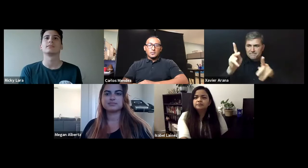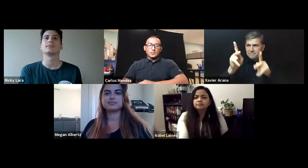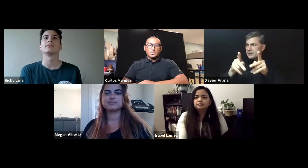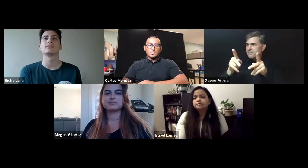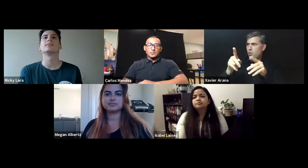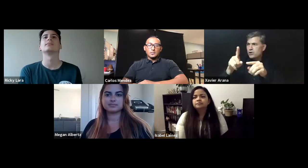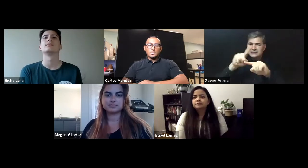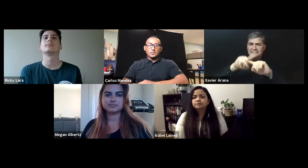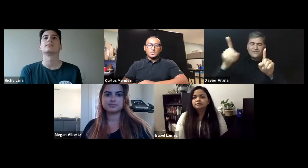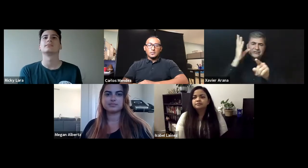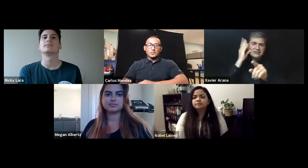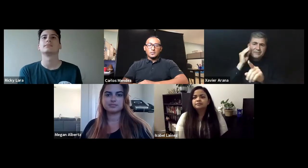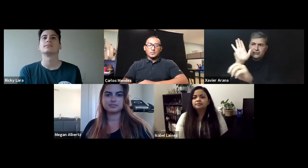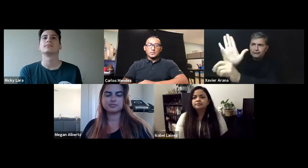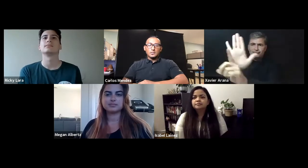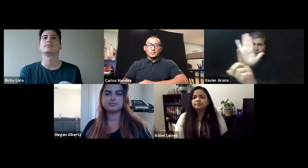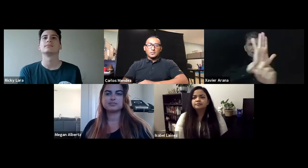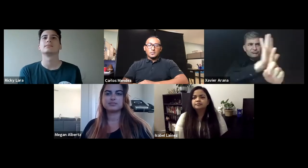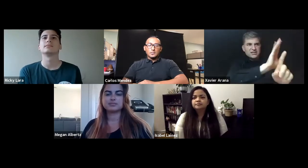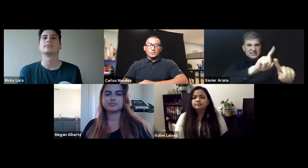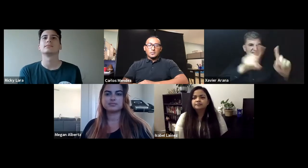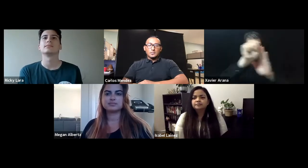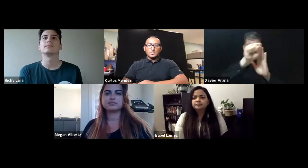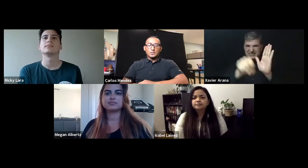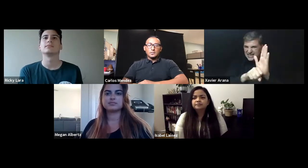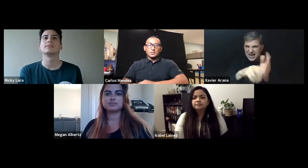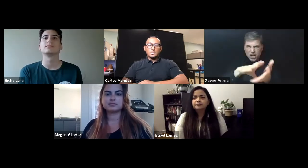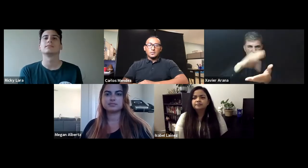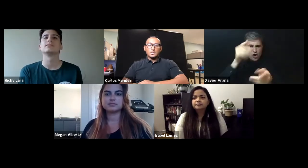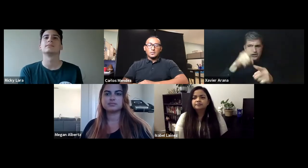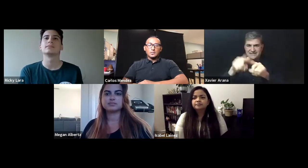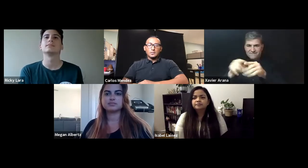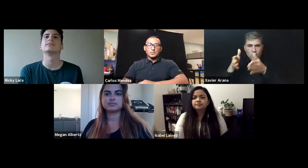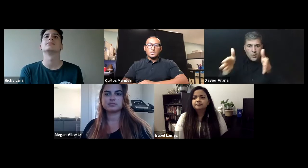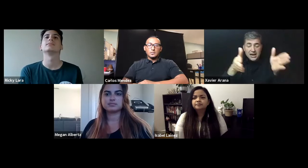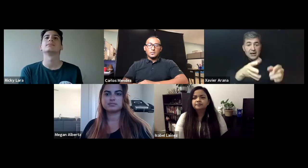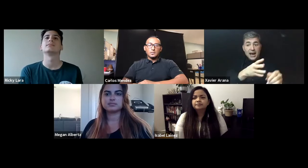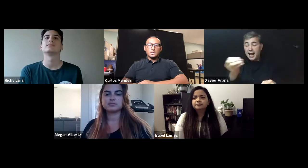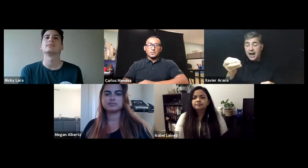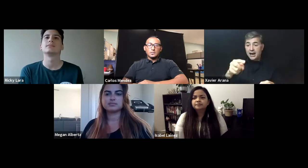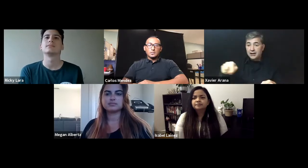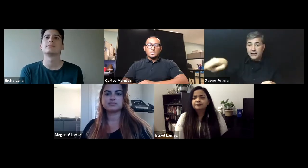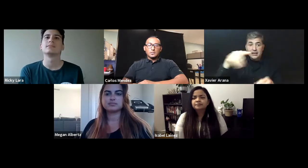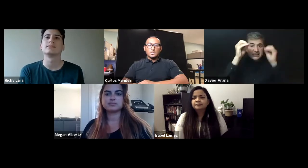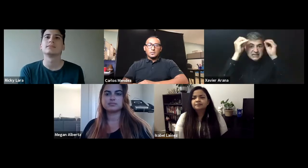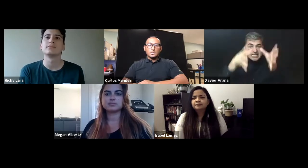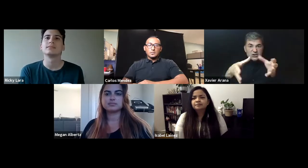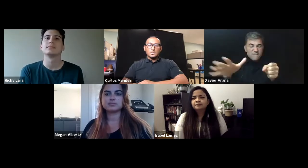with different diversity backgrounds, diverse backgrounds, different languages, from different states, learning different...